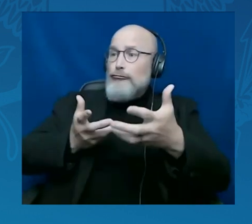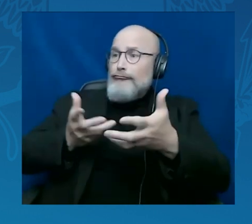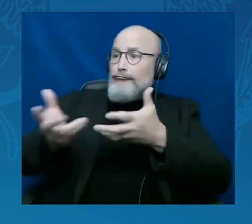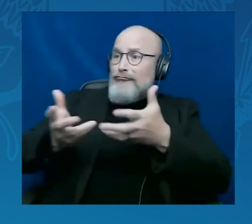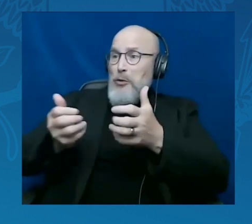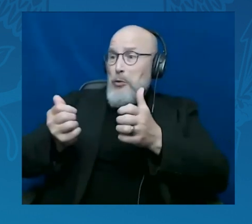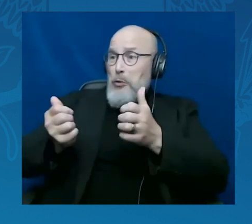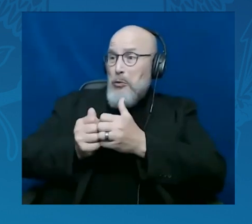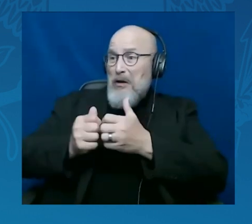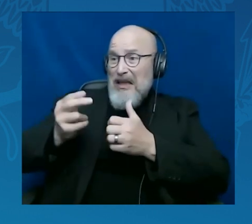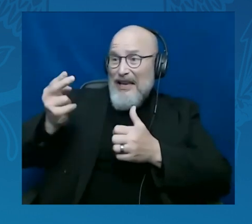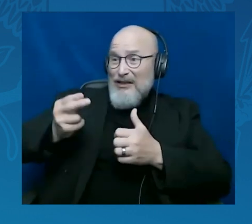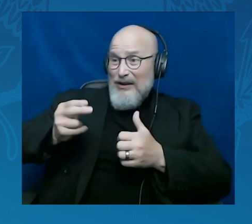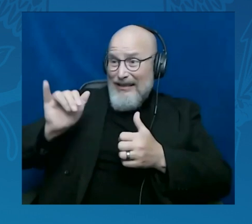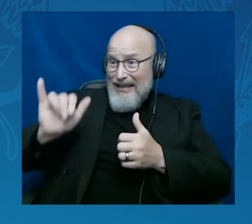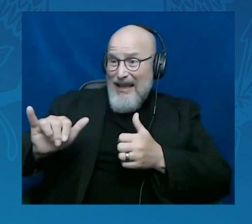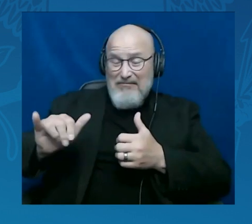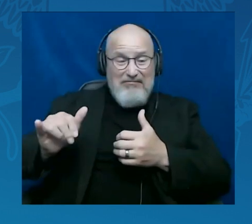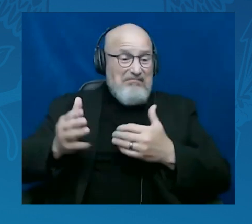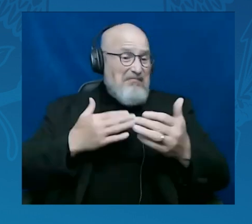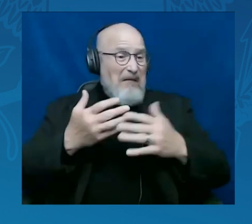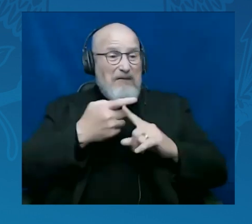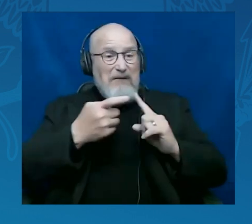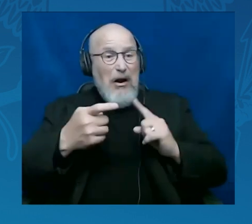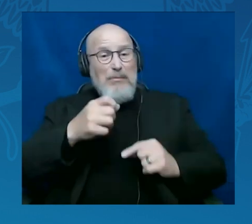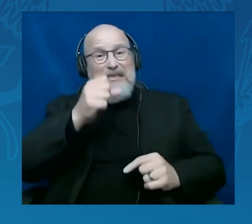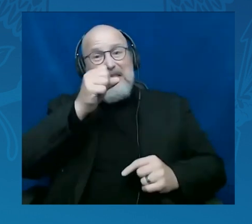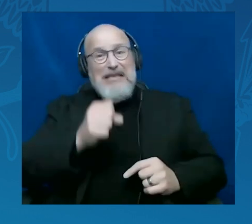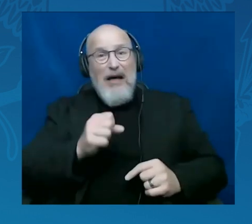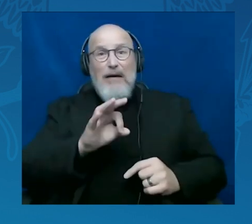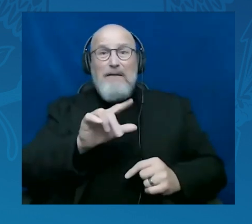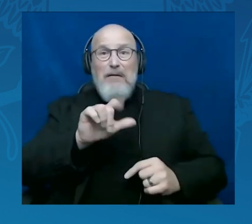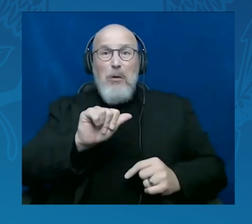From South Florida to New York and beyond, Caribbean culture